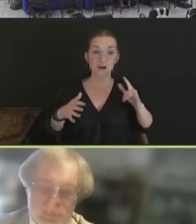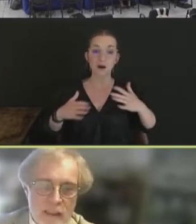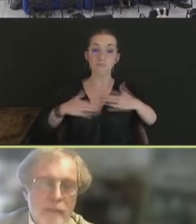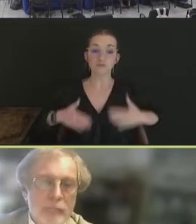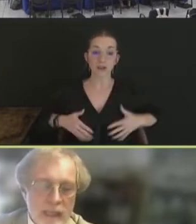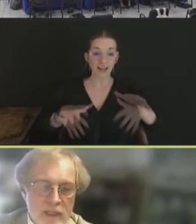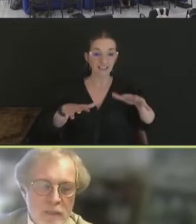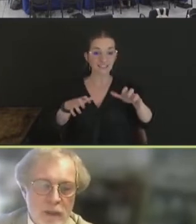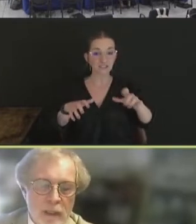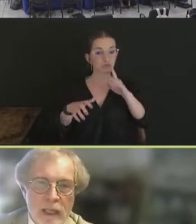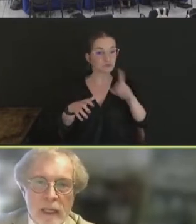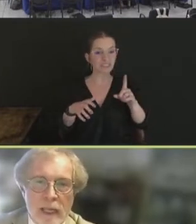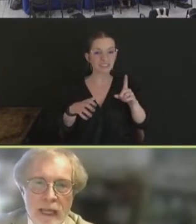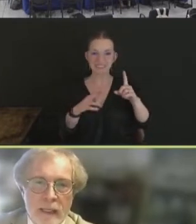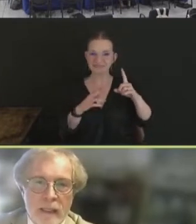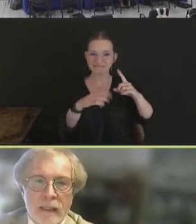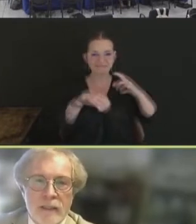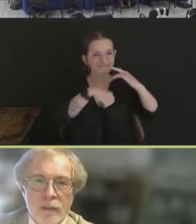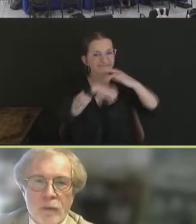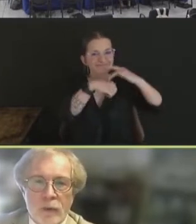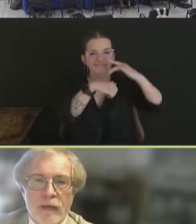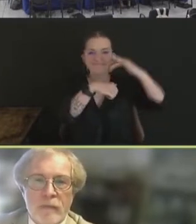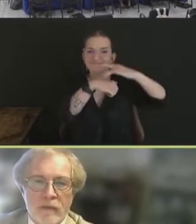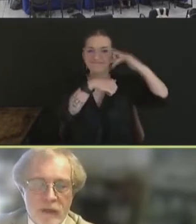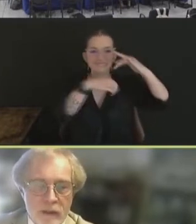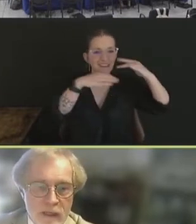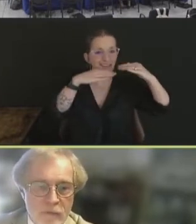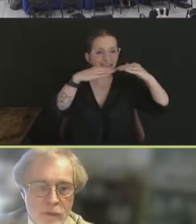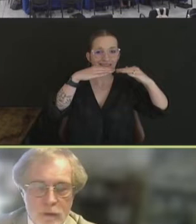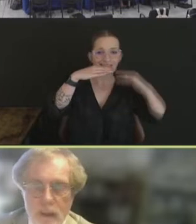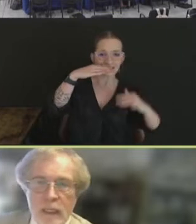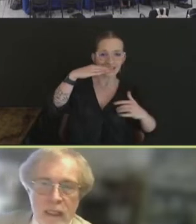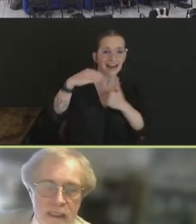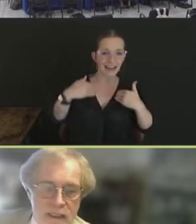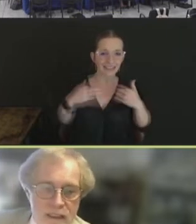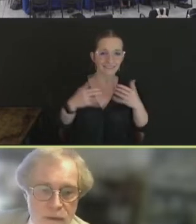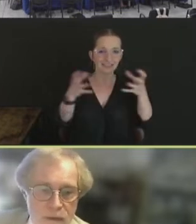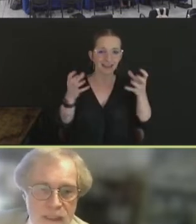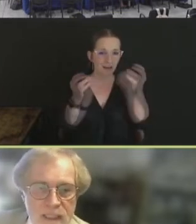the tip of the iceberg. And so, you have to be very careful in considering this.